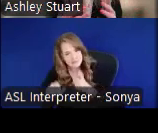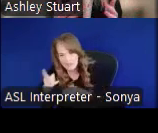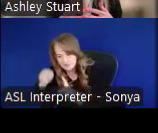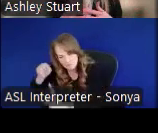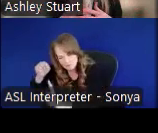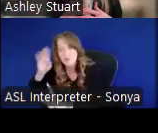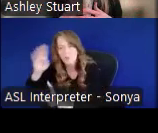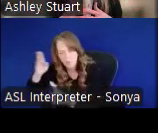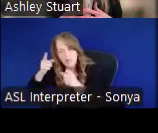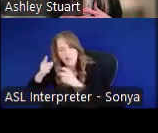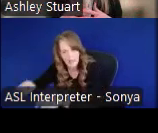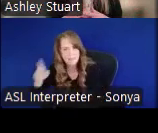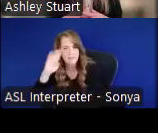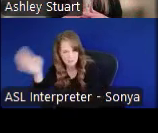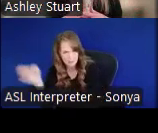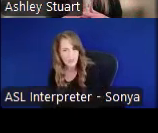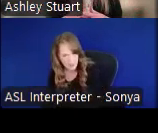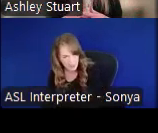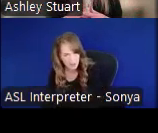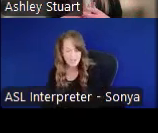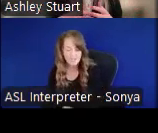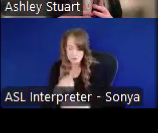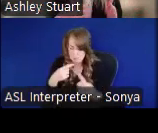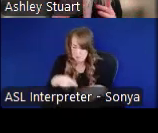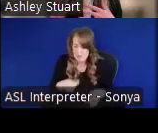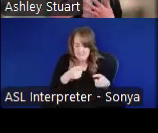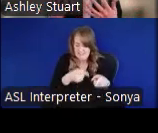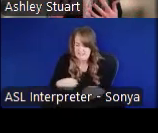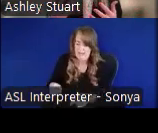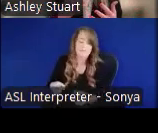that concerning when they're happening on a more infrequent